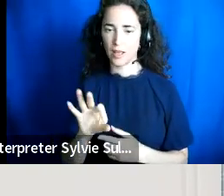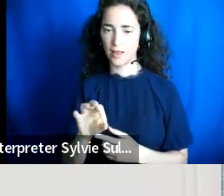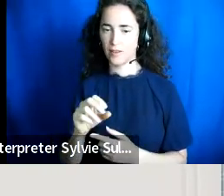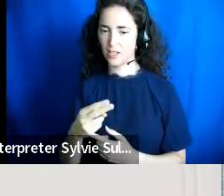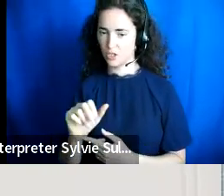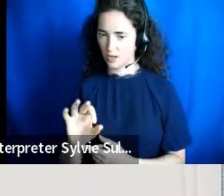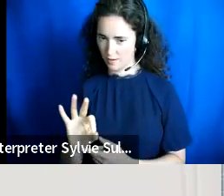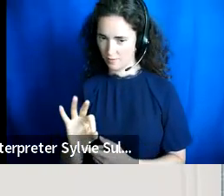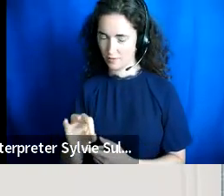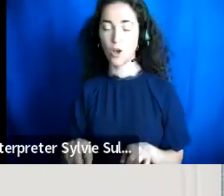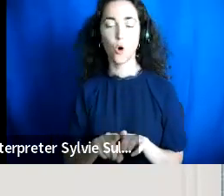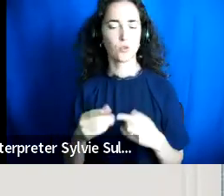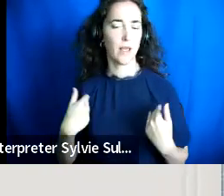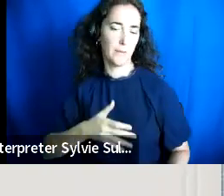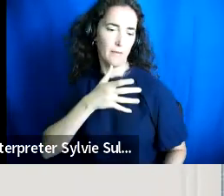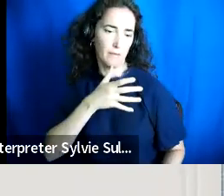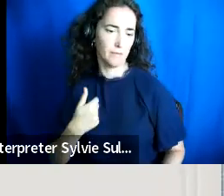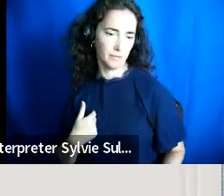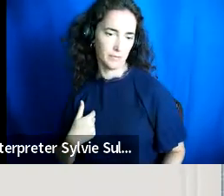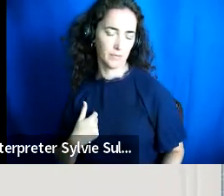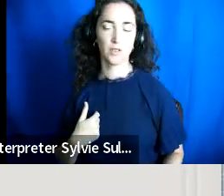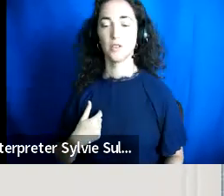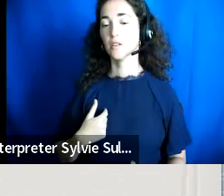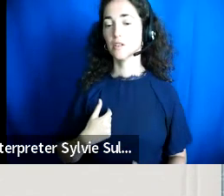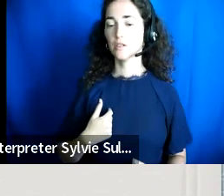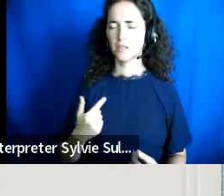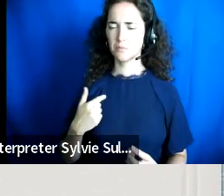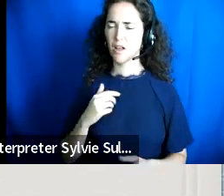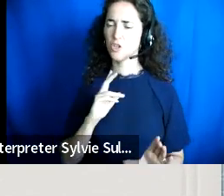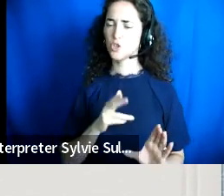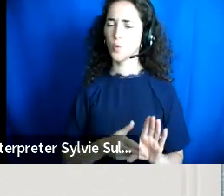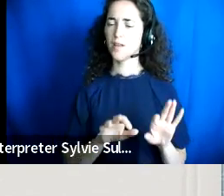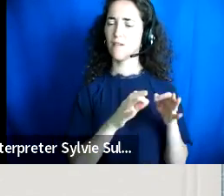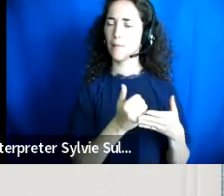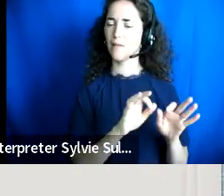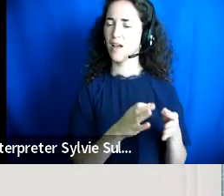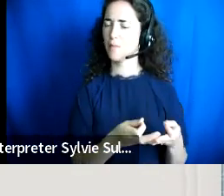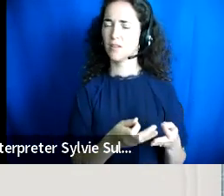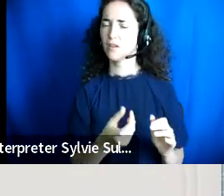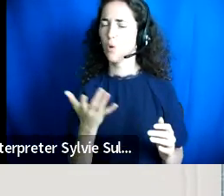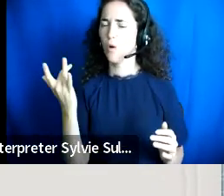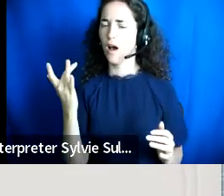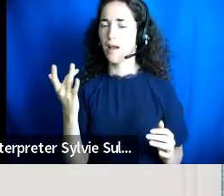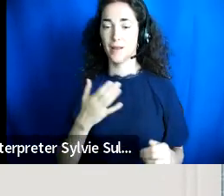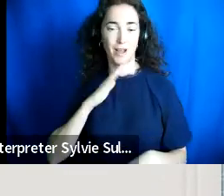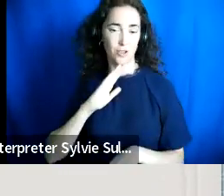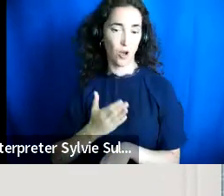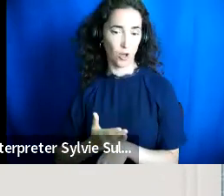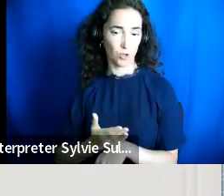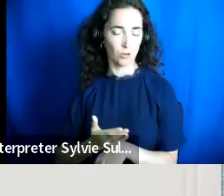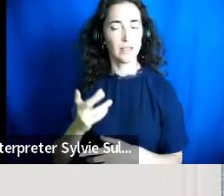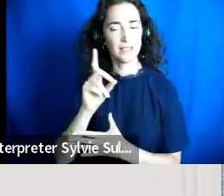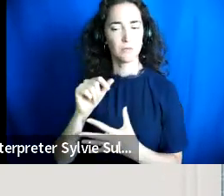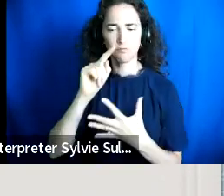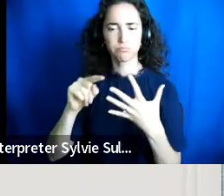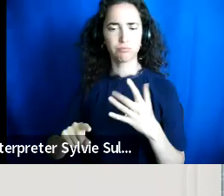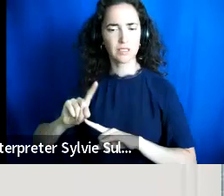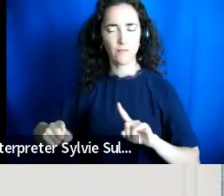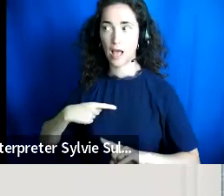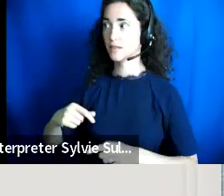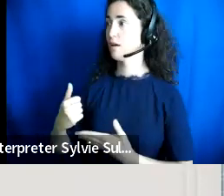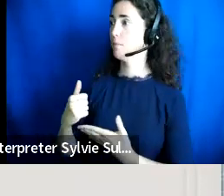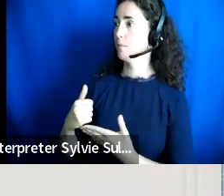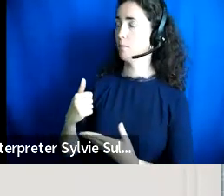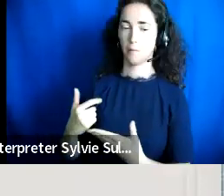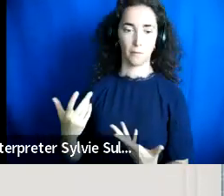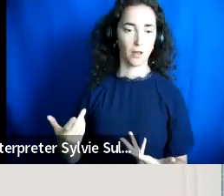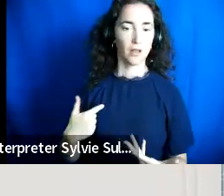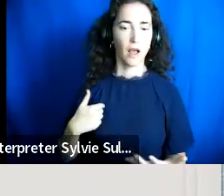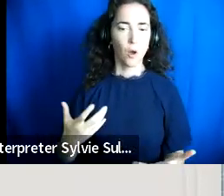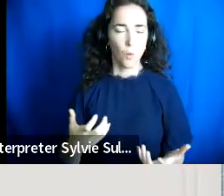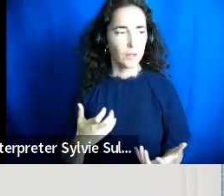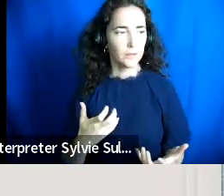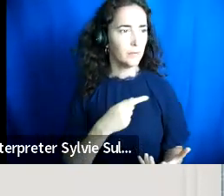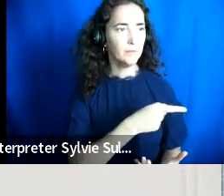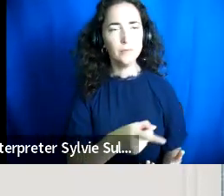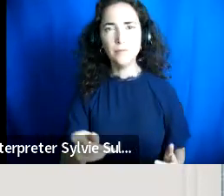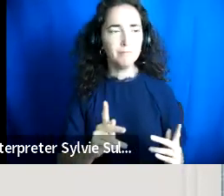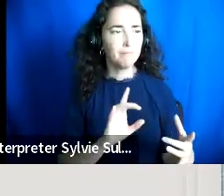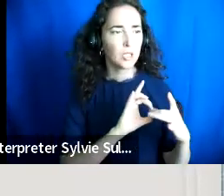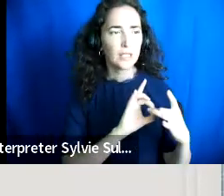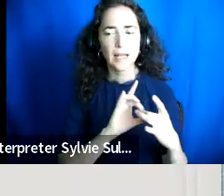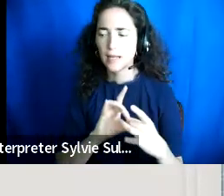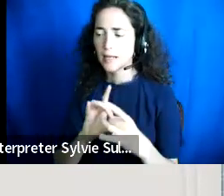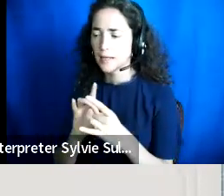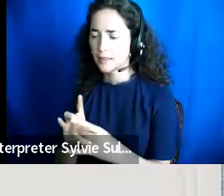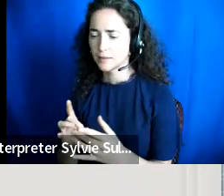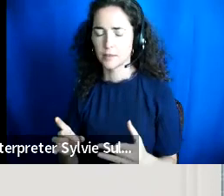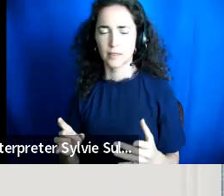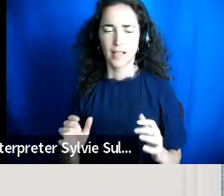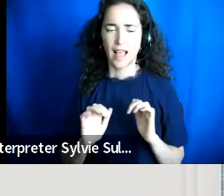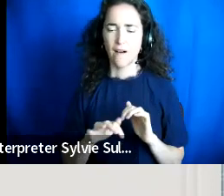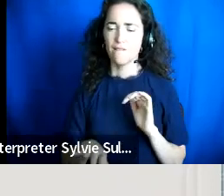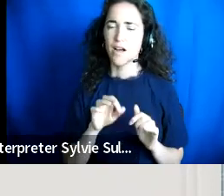Also a parent, and what led me to family helping families of the Kadiana was, I needed help for my daughter, who had several disabilities, and I just wanted to connect people and know you know how to find the resources.